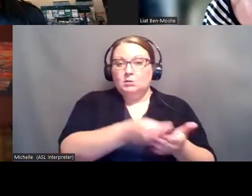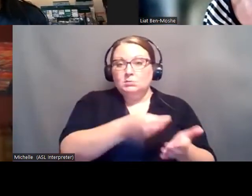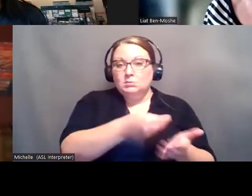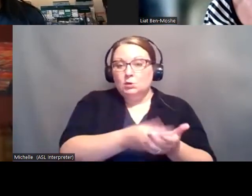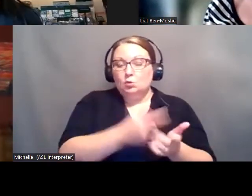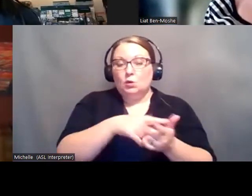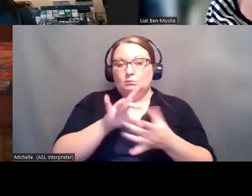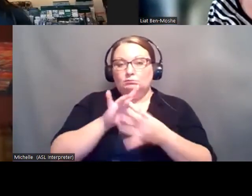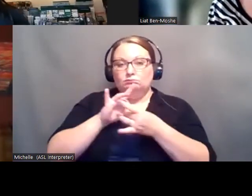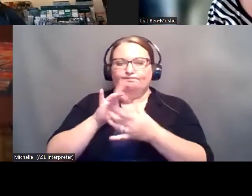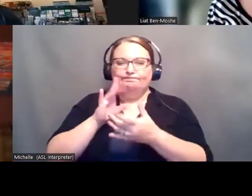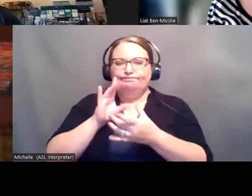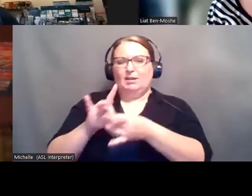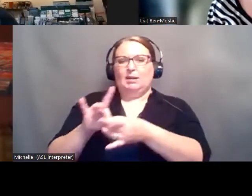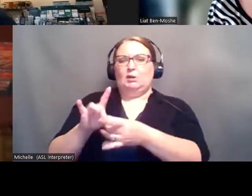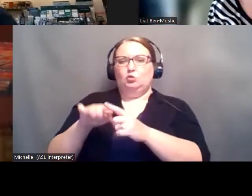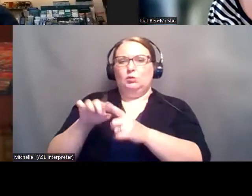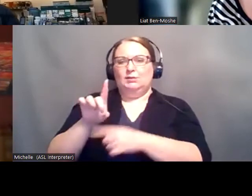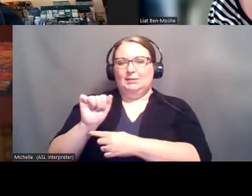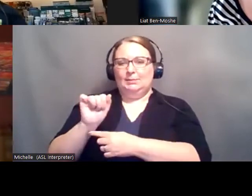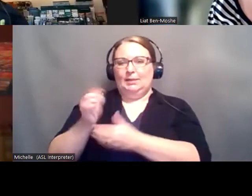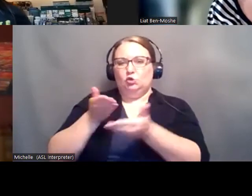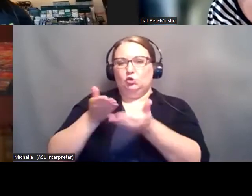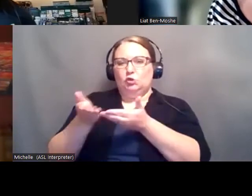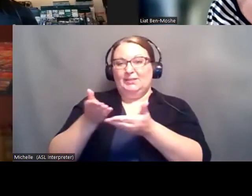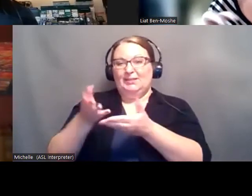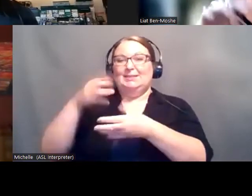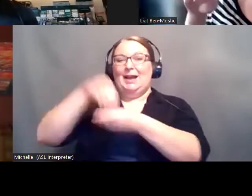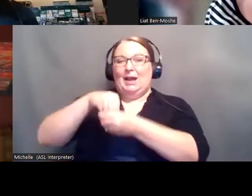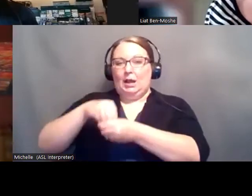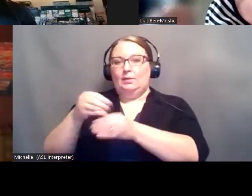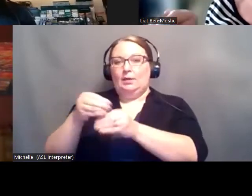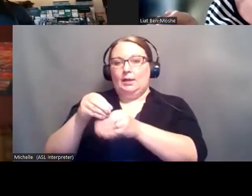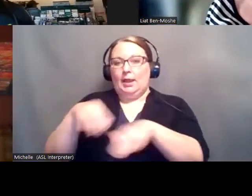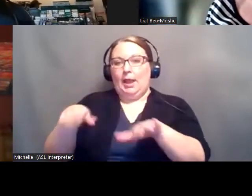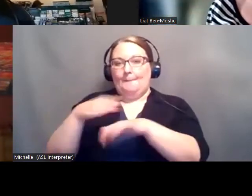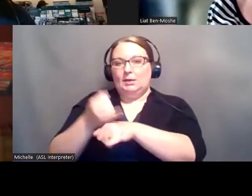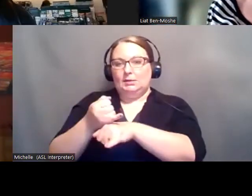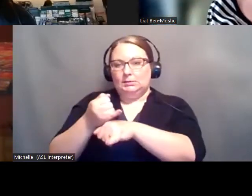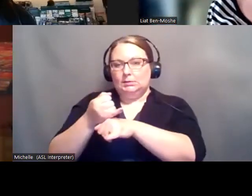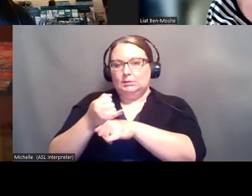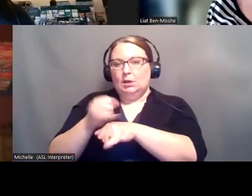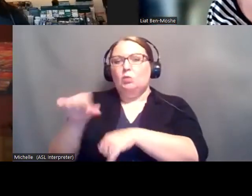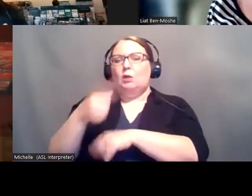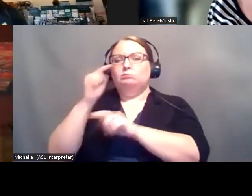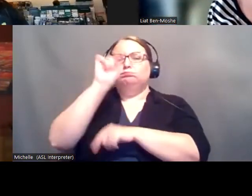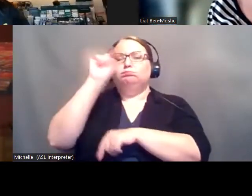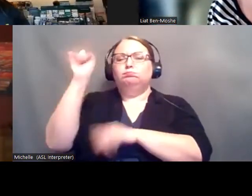to the disability services on that campus. And there's other examples of that that you'll learn about